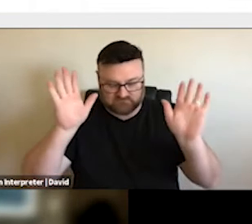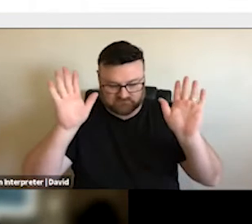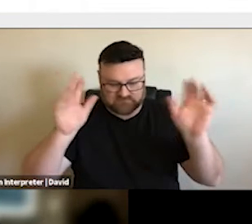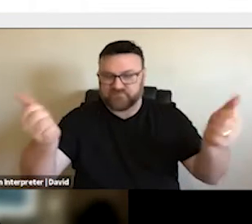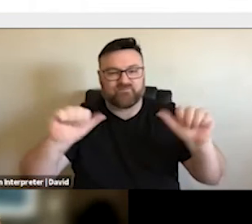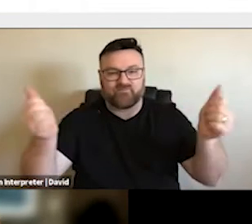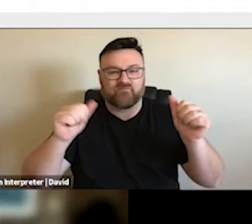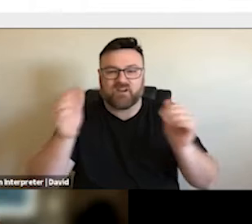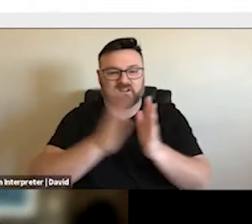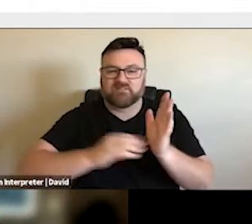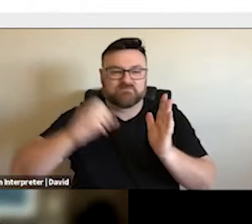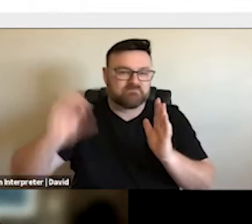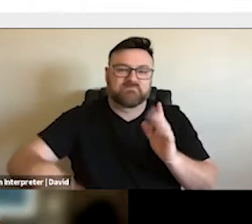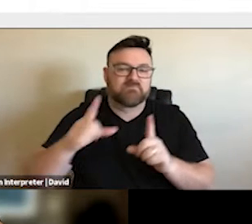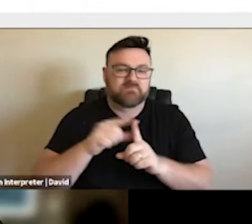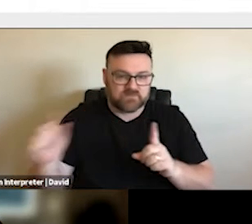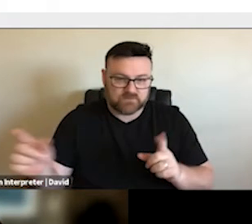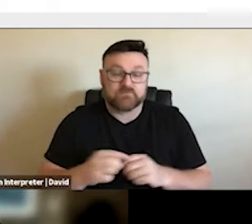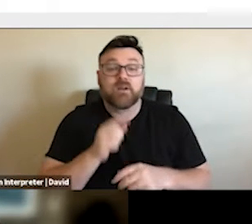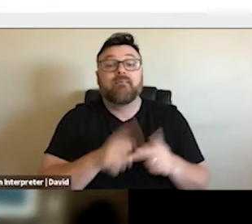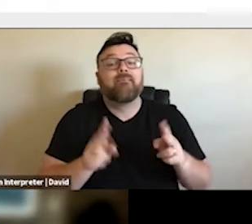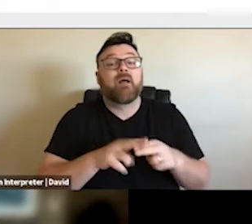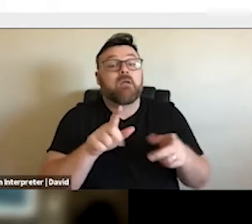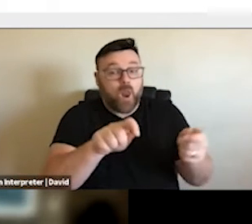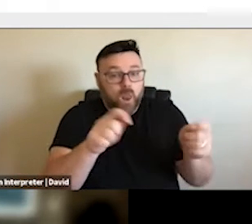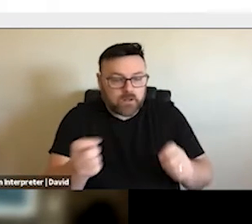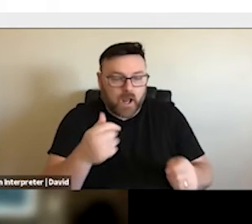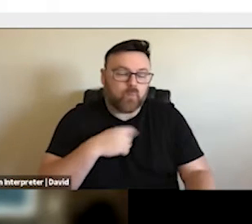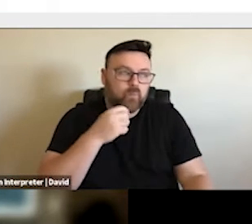When they were in lockdown they will sometimes engage but not the only thing they can do.